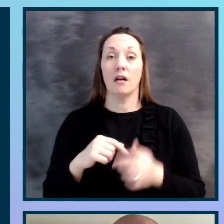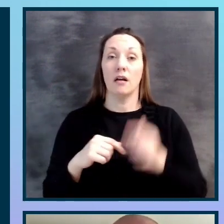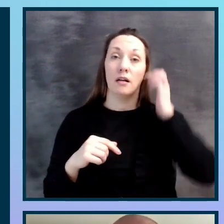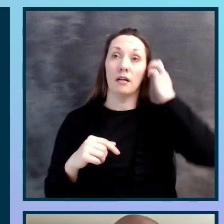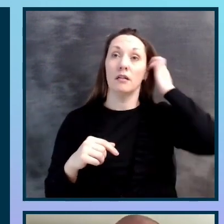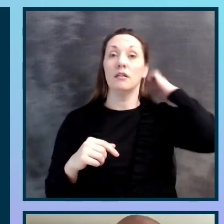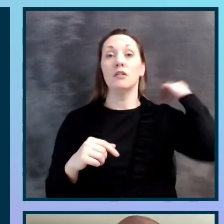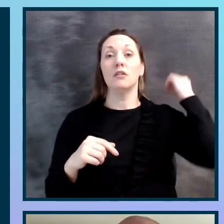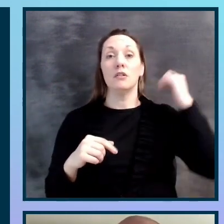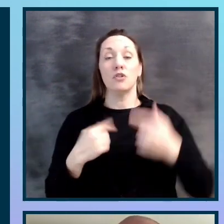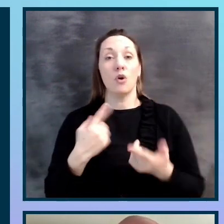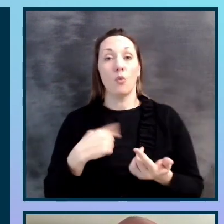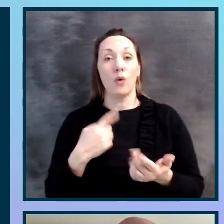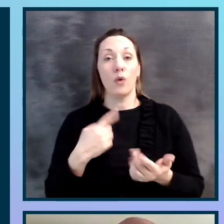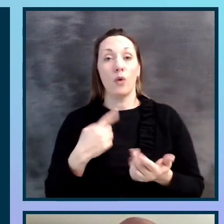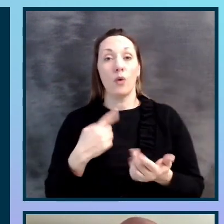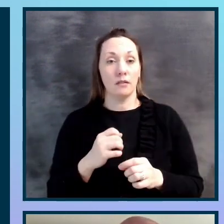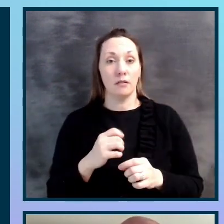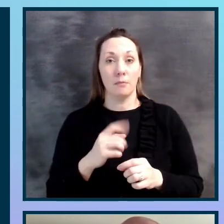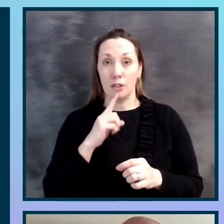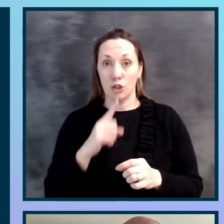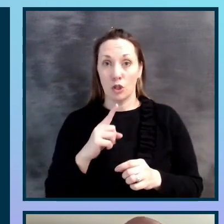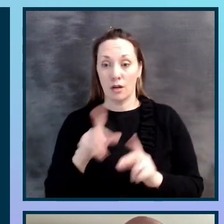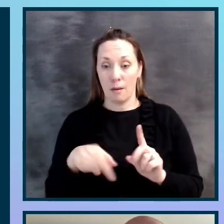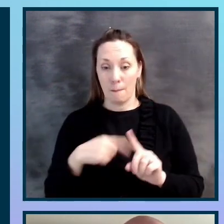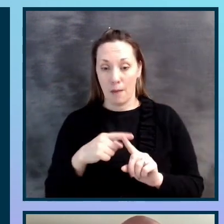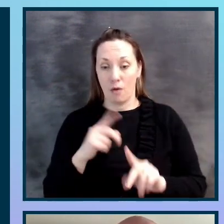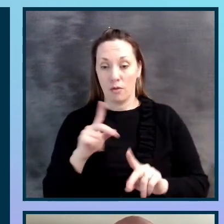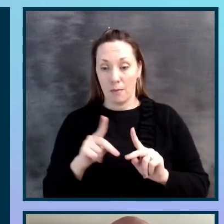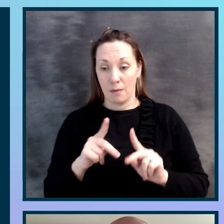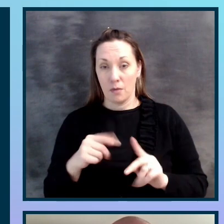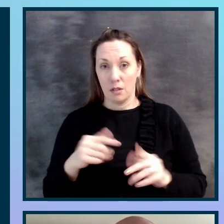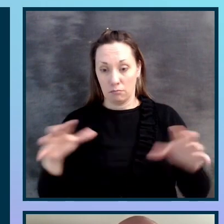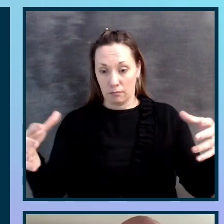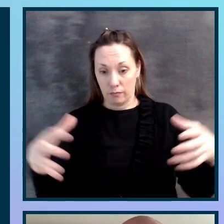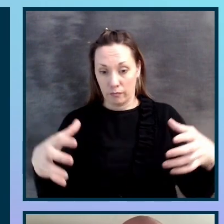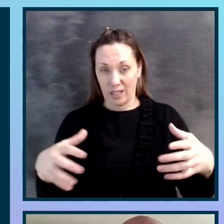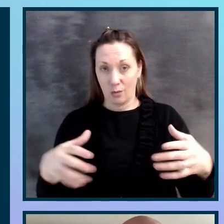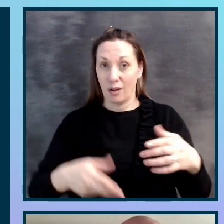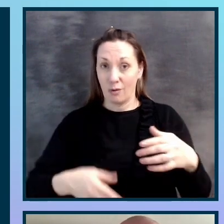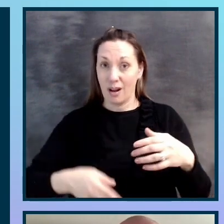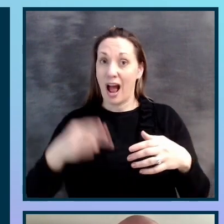about the people we were talking about, that we had a very high degree of accuracy in determining